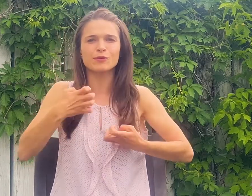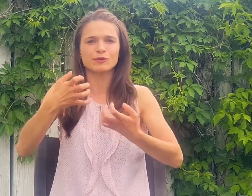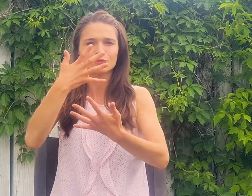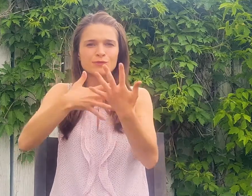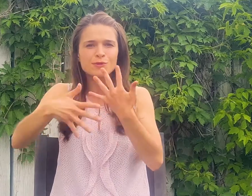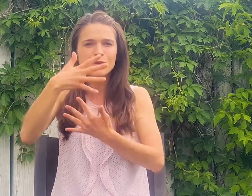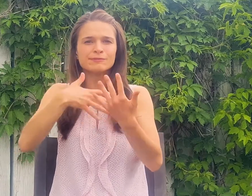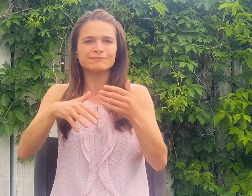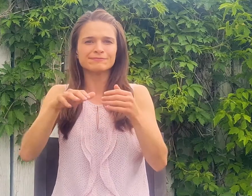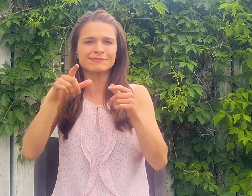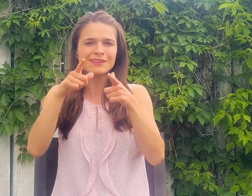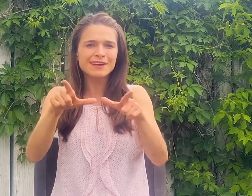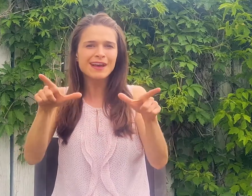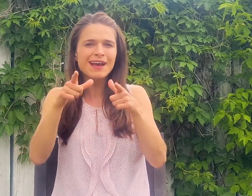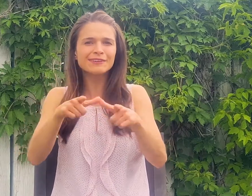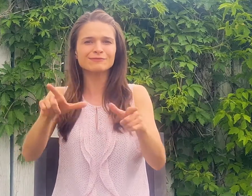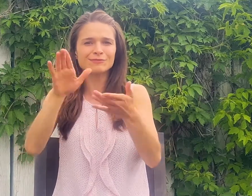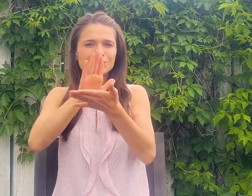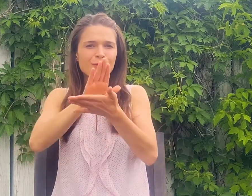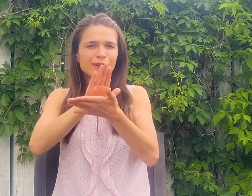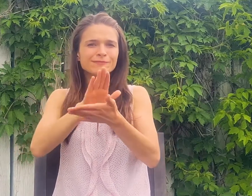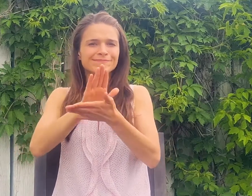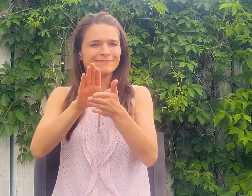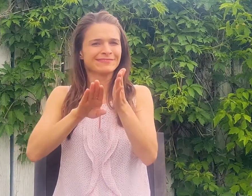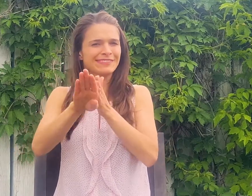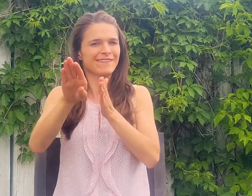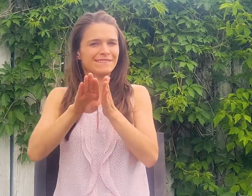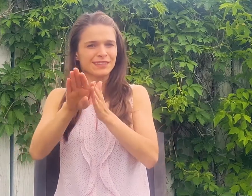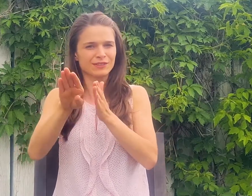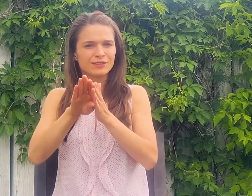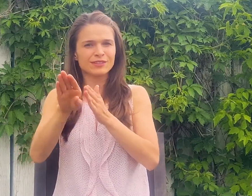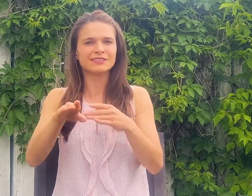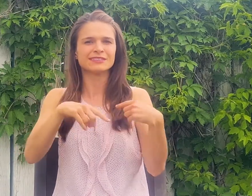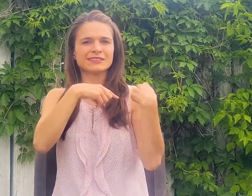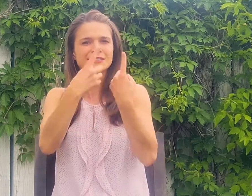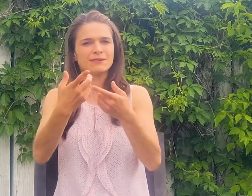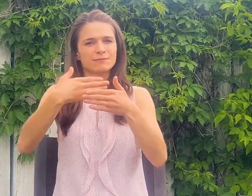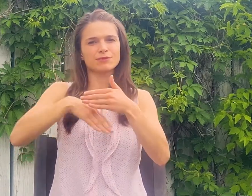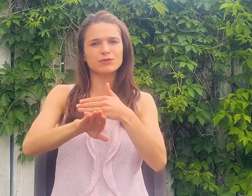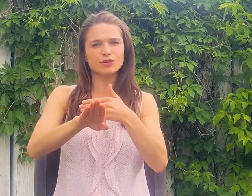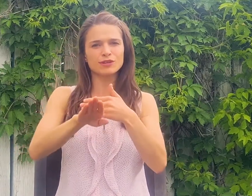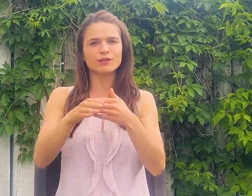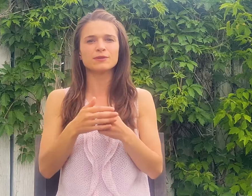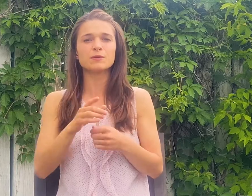social, linguistic, and academic development since birth.